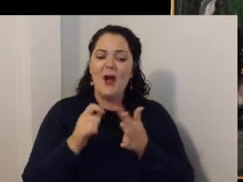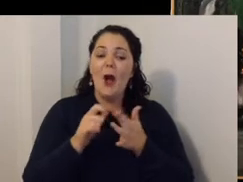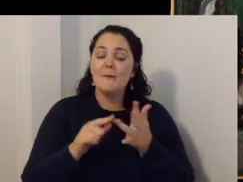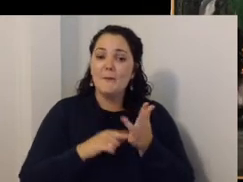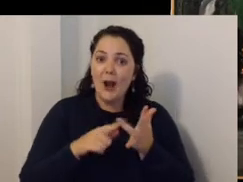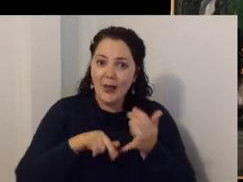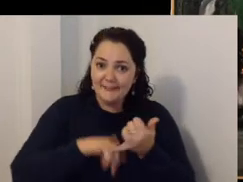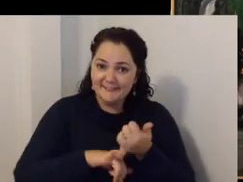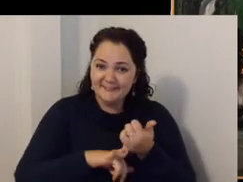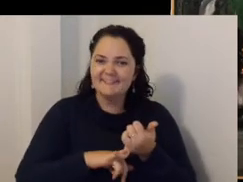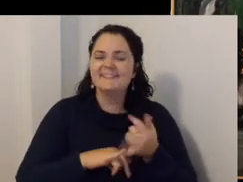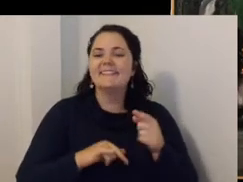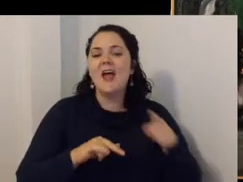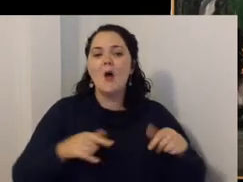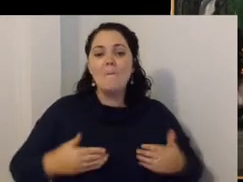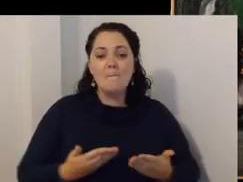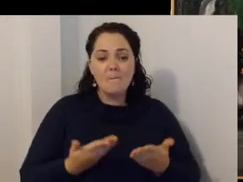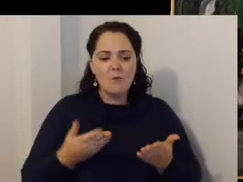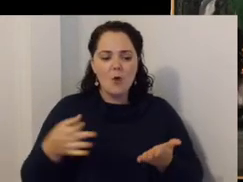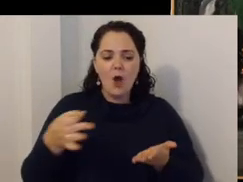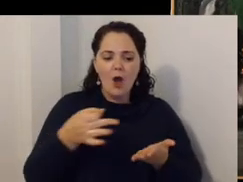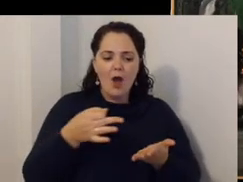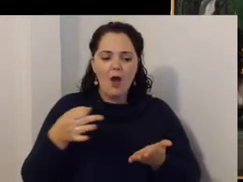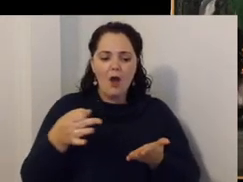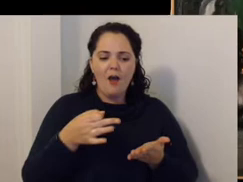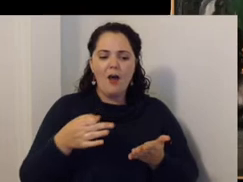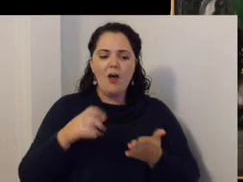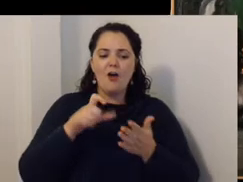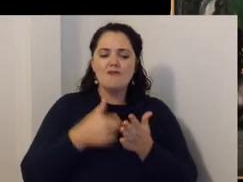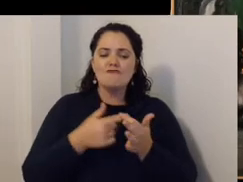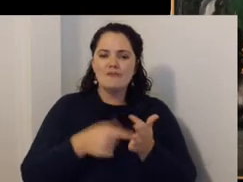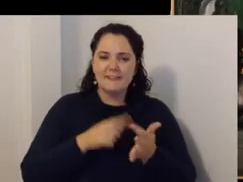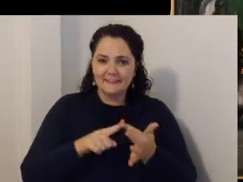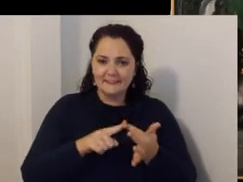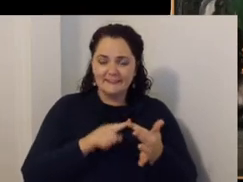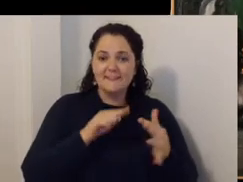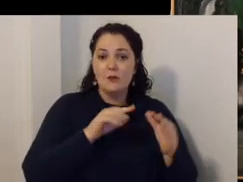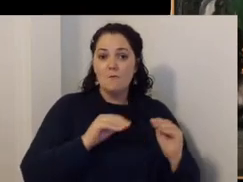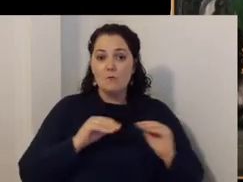but he was actually born on the Island of Crete and uh moved to and studied in Italy, actually